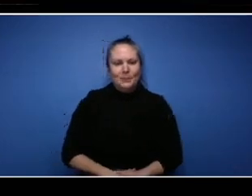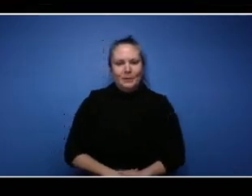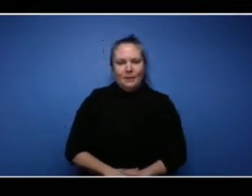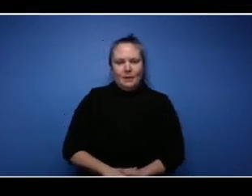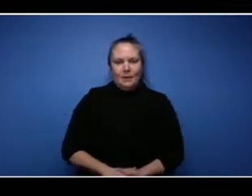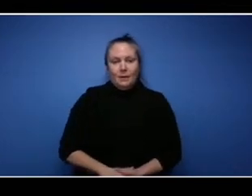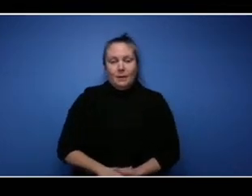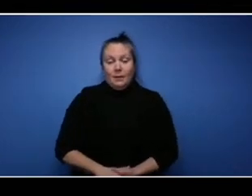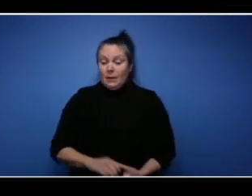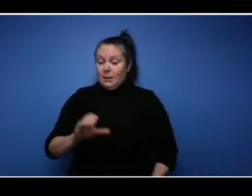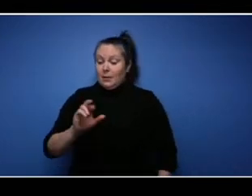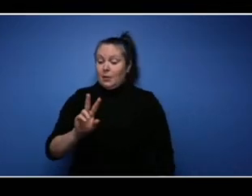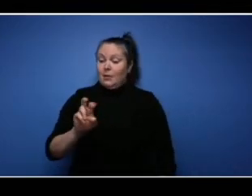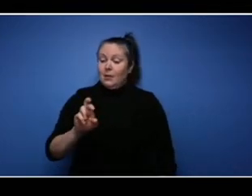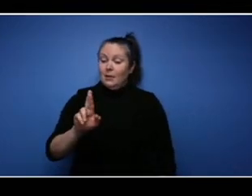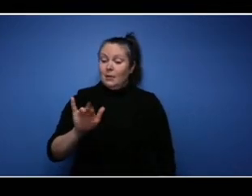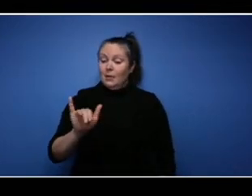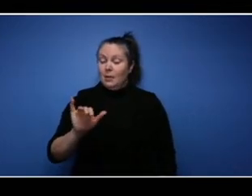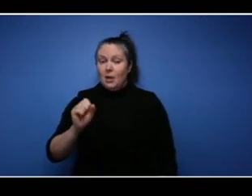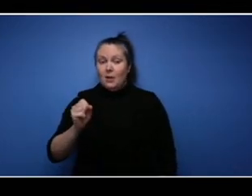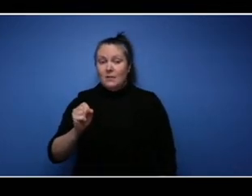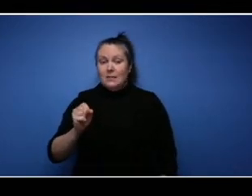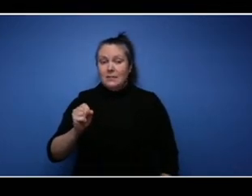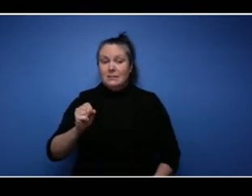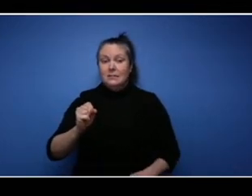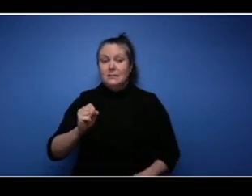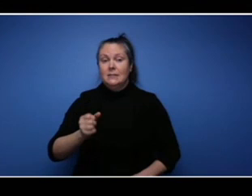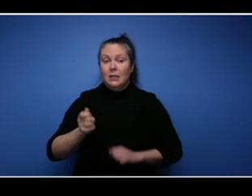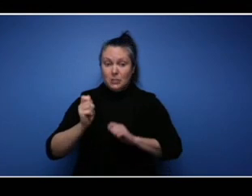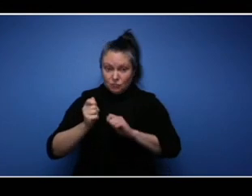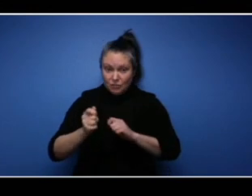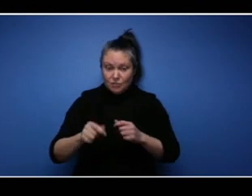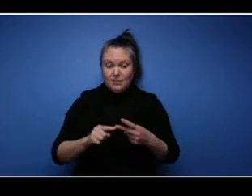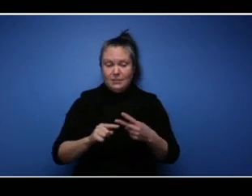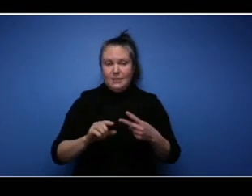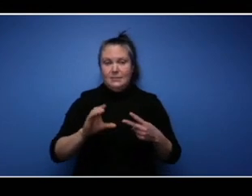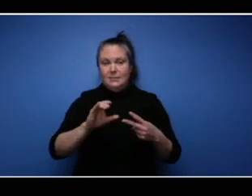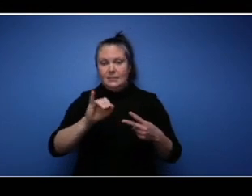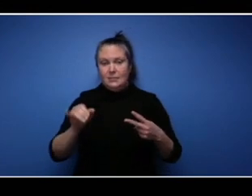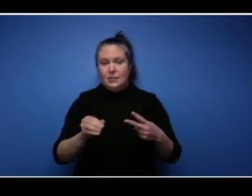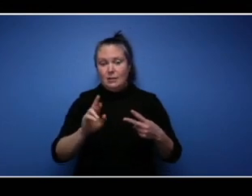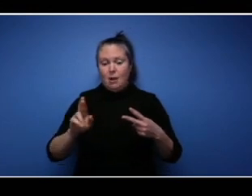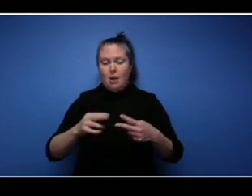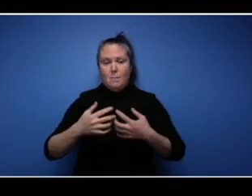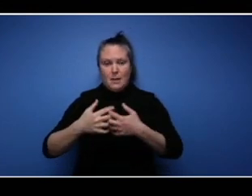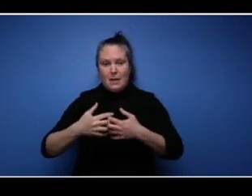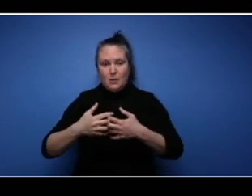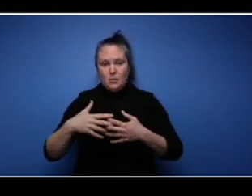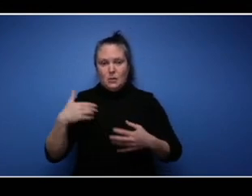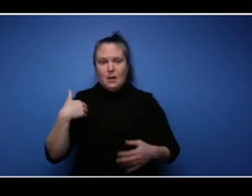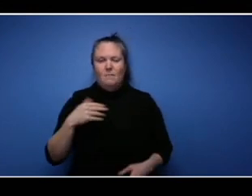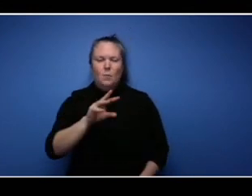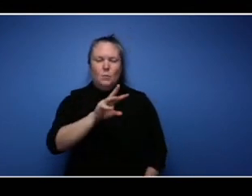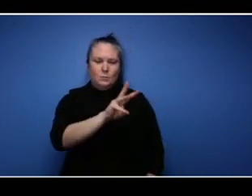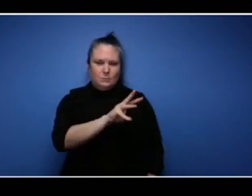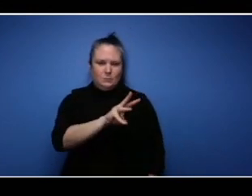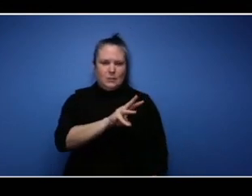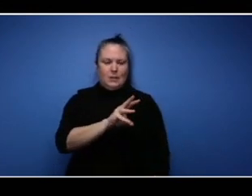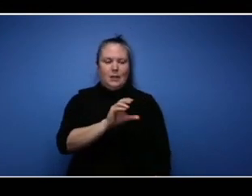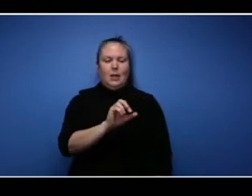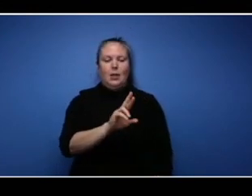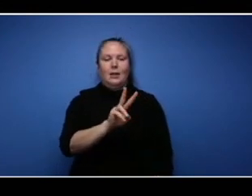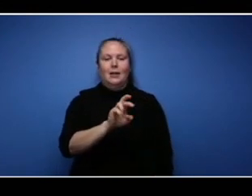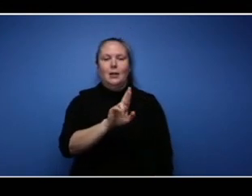and CGR mechanical, we have our website. For Carvery's it's www.carverys.com. You know,